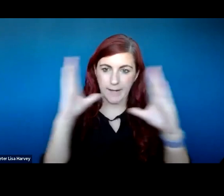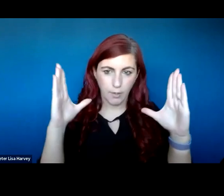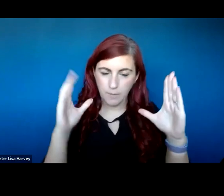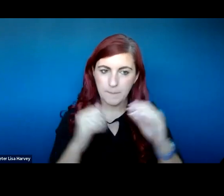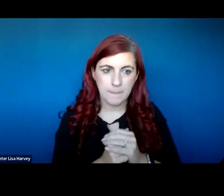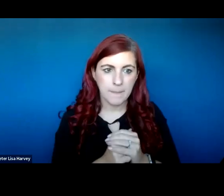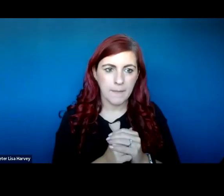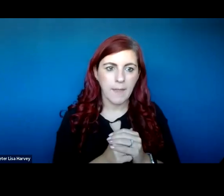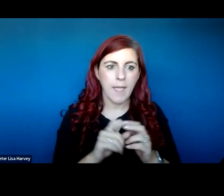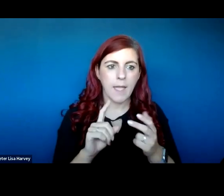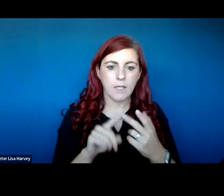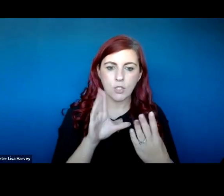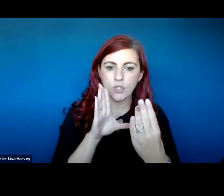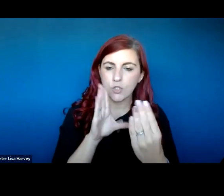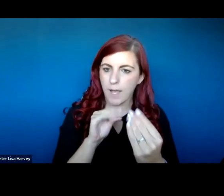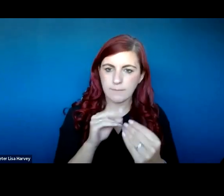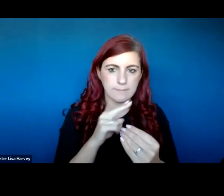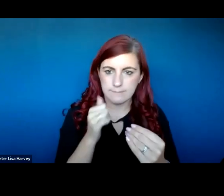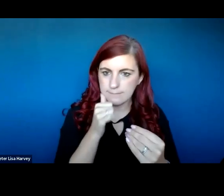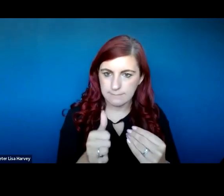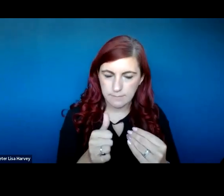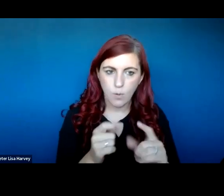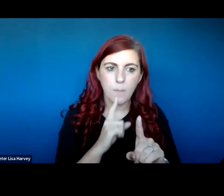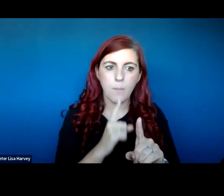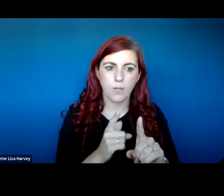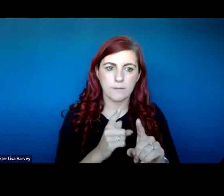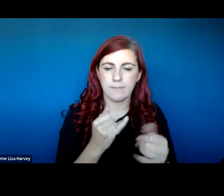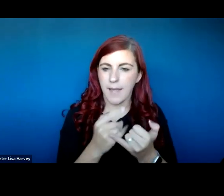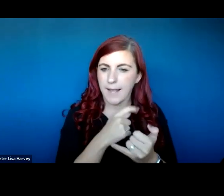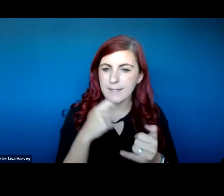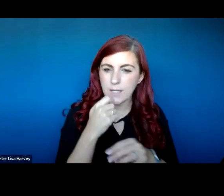The chat function has been disabled but as that earlier announcement said, if you